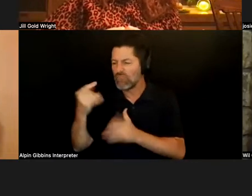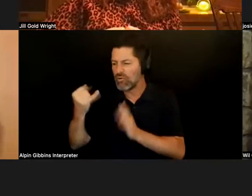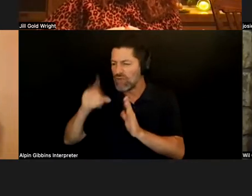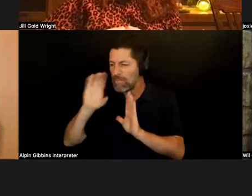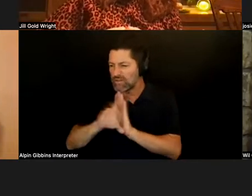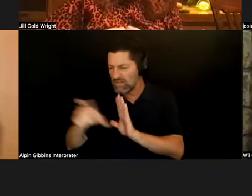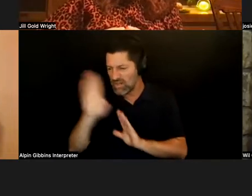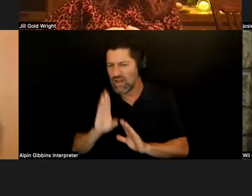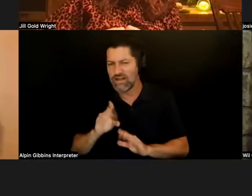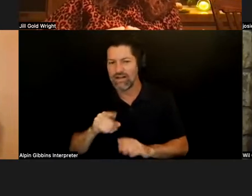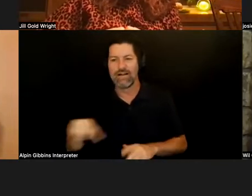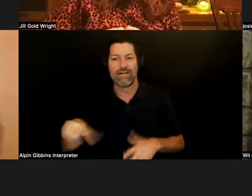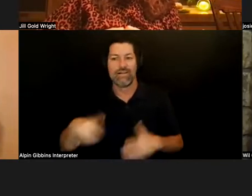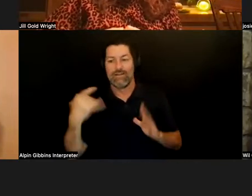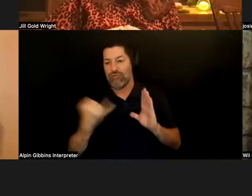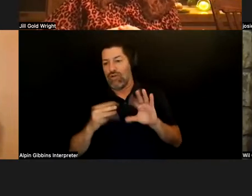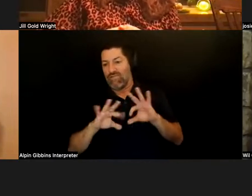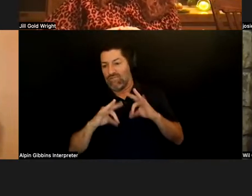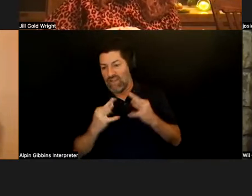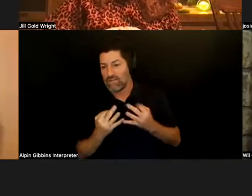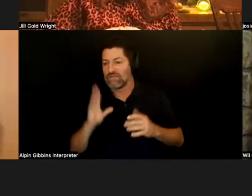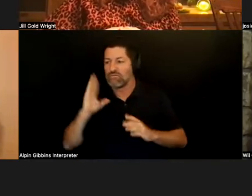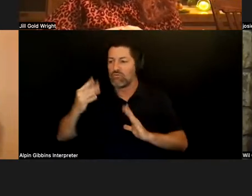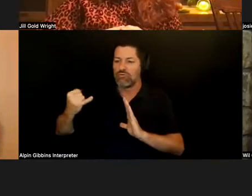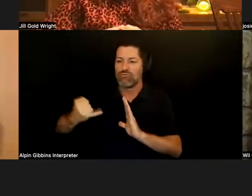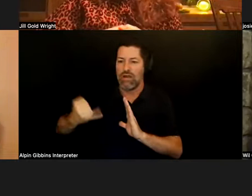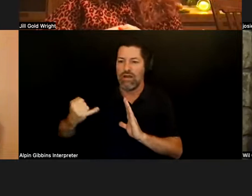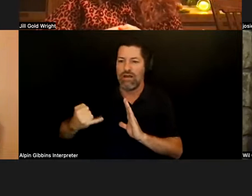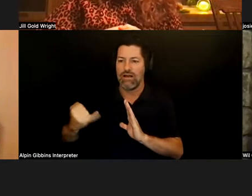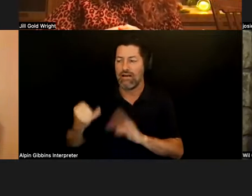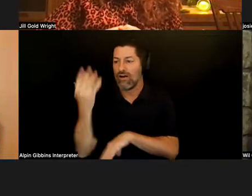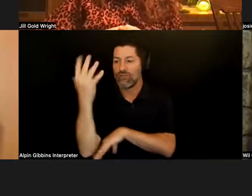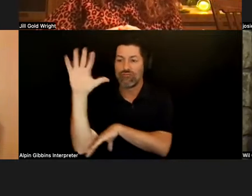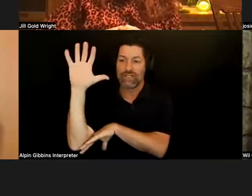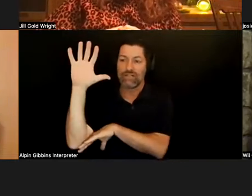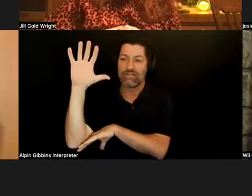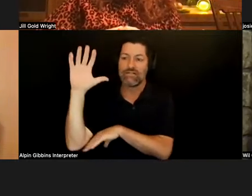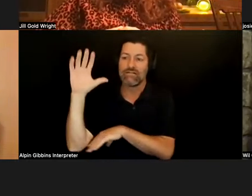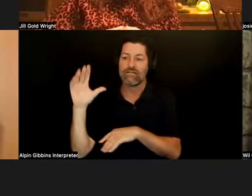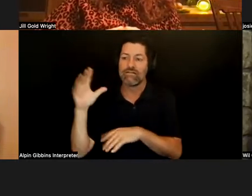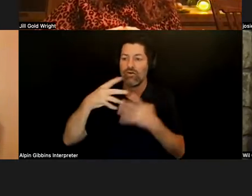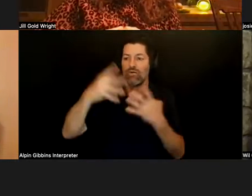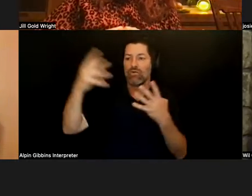to draw their family, or they're going to draw a tree or a rainbow or